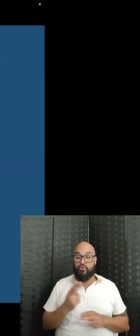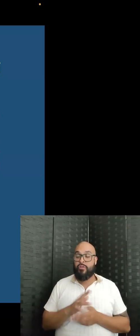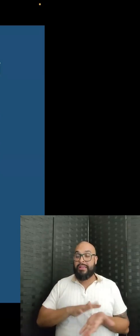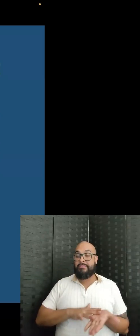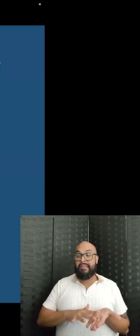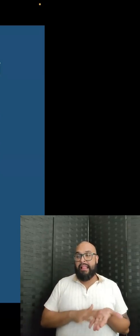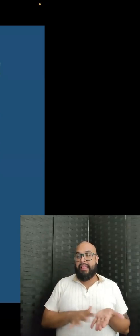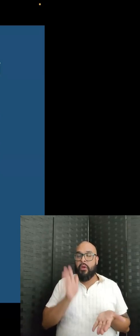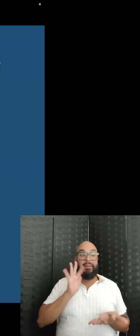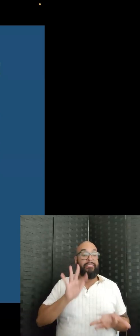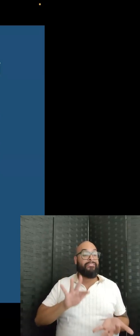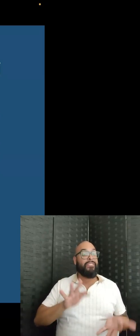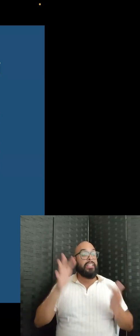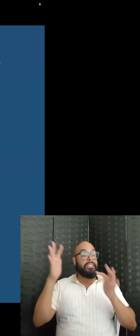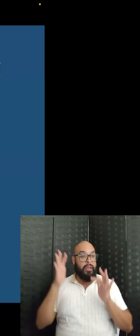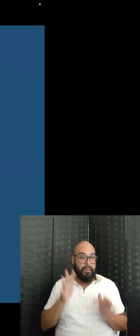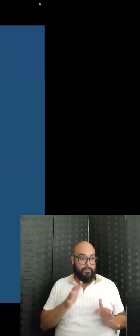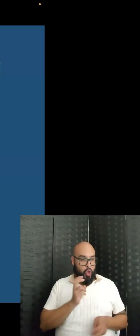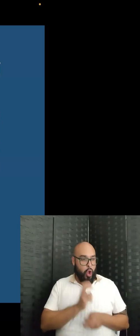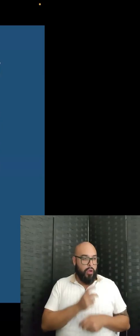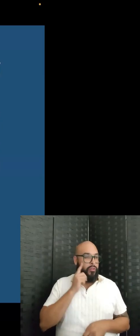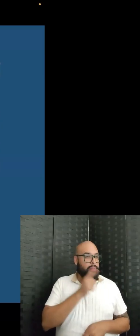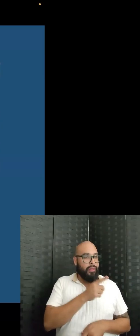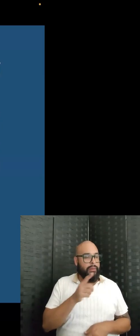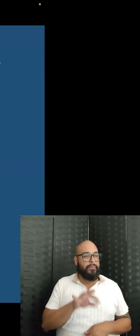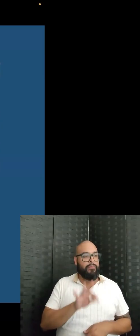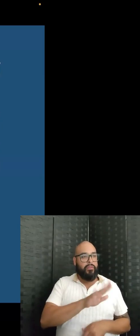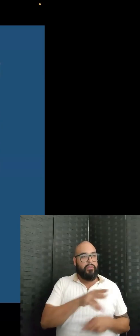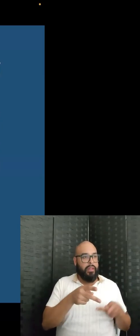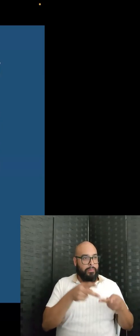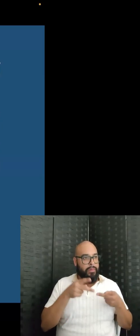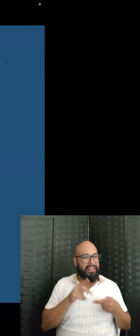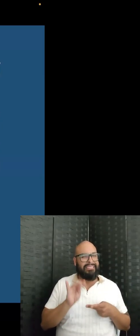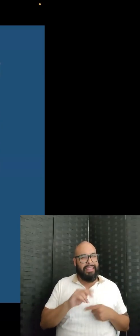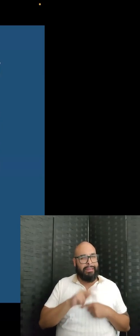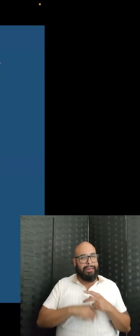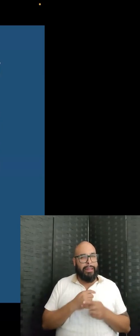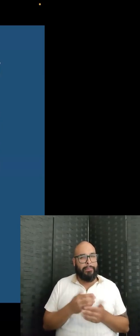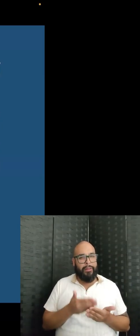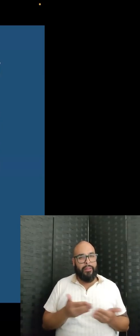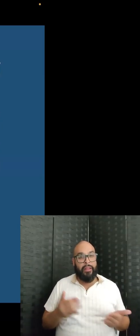And so just practical things like that someone who's fluent in braille would be able to tell you, can't do that with braille.